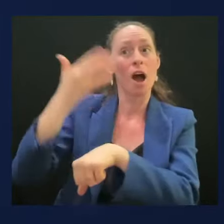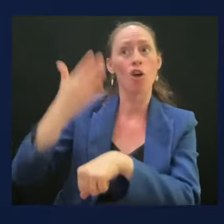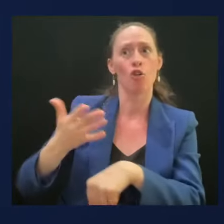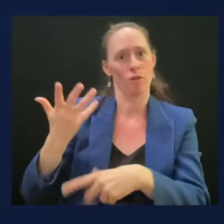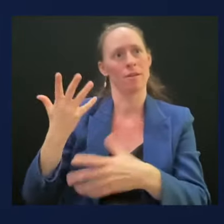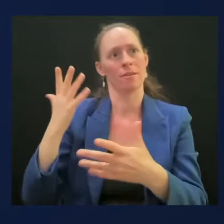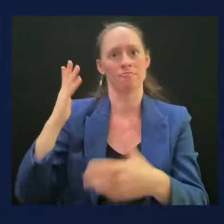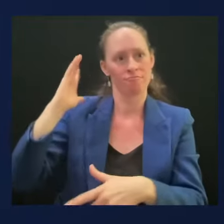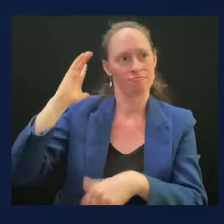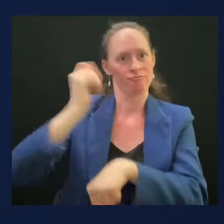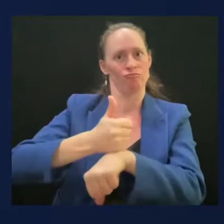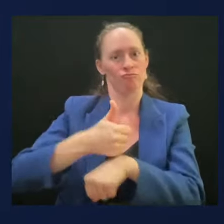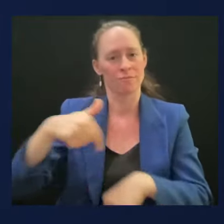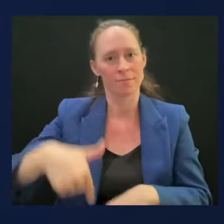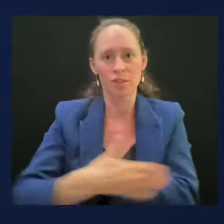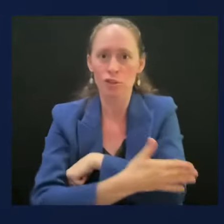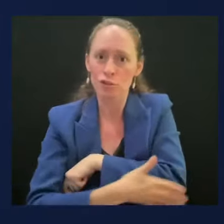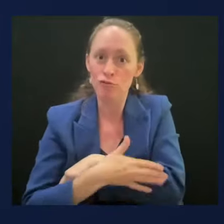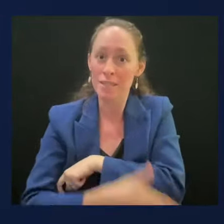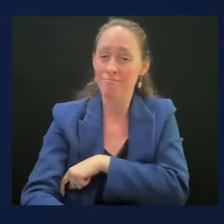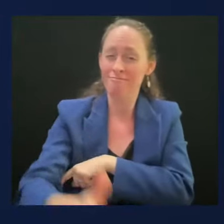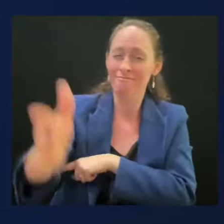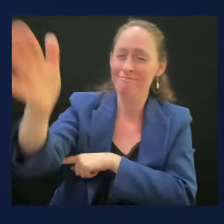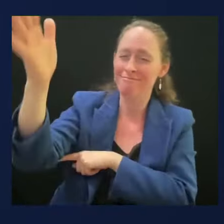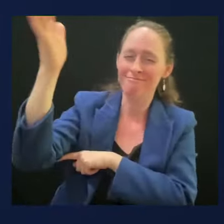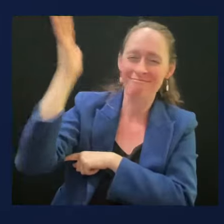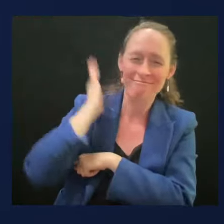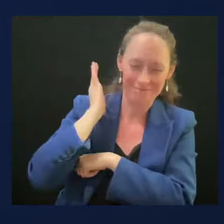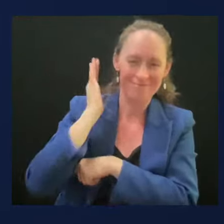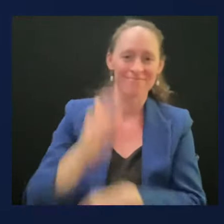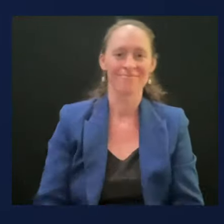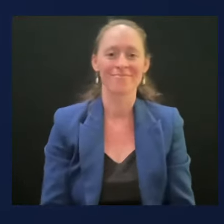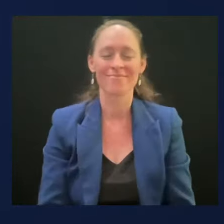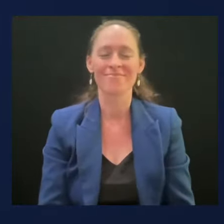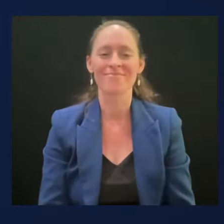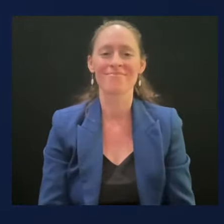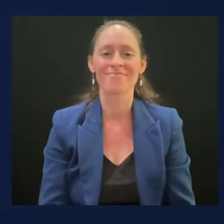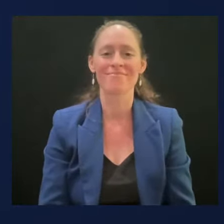A soul that endured because of the sacrifices of generations